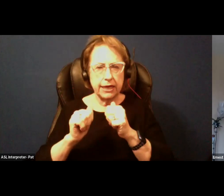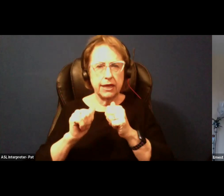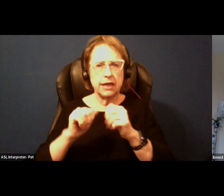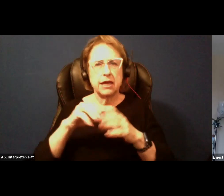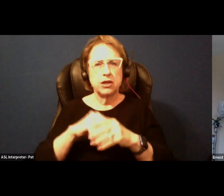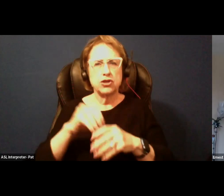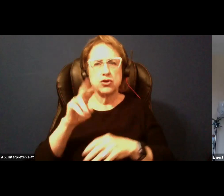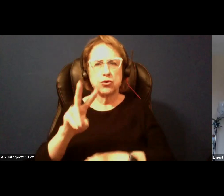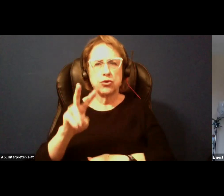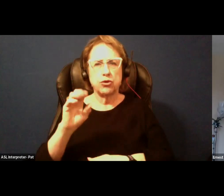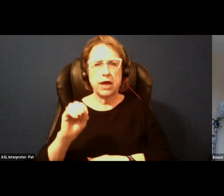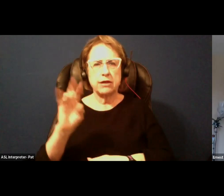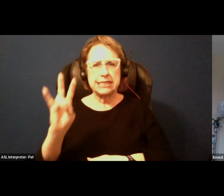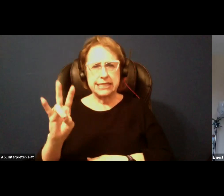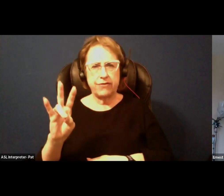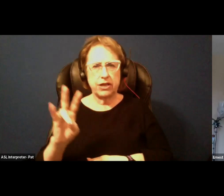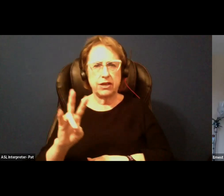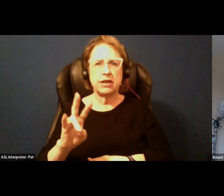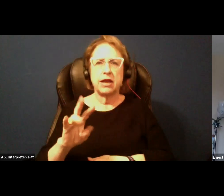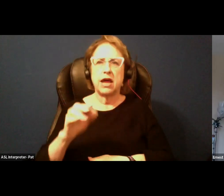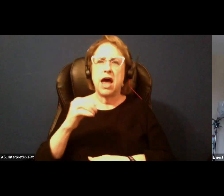we calling it speed matters. I don't even think we're calling it the digital divide at the time